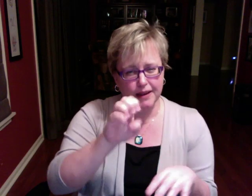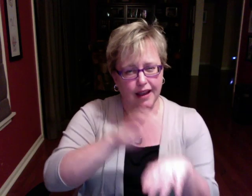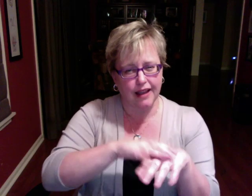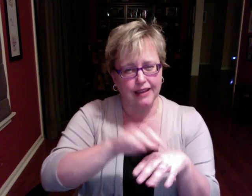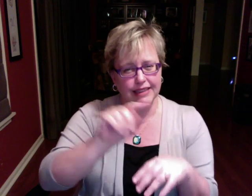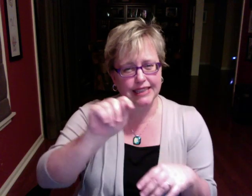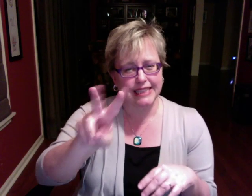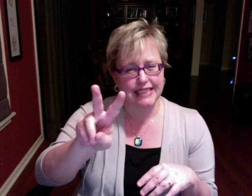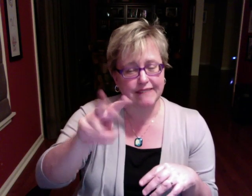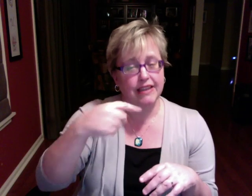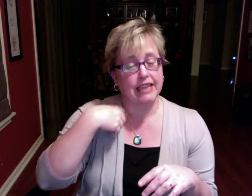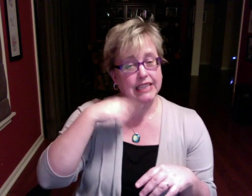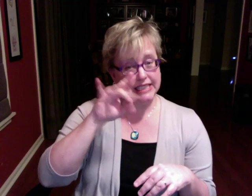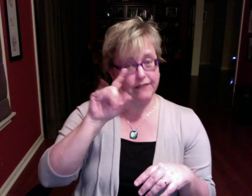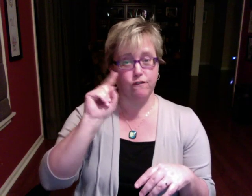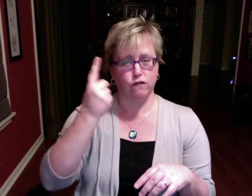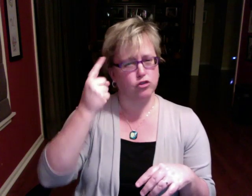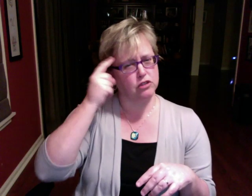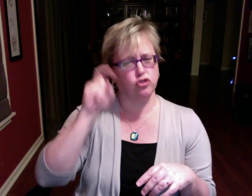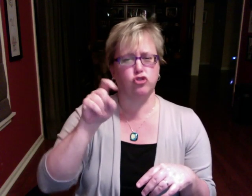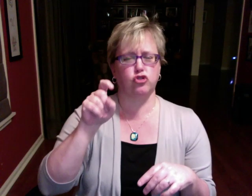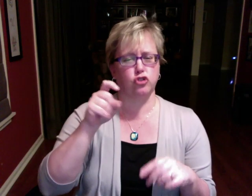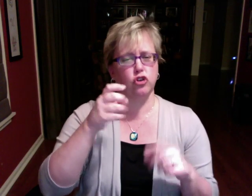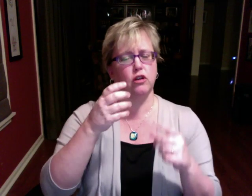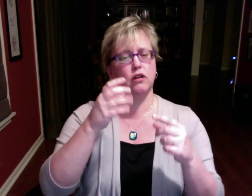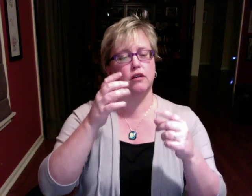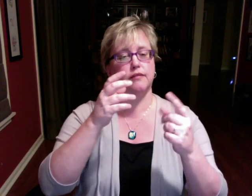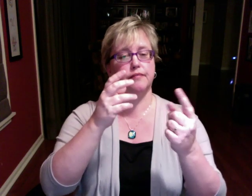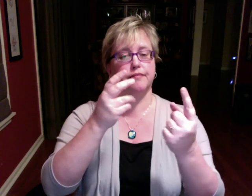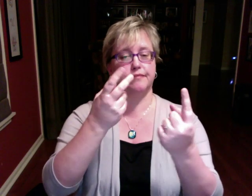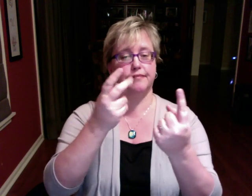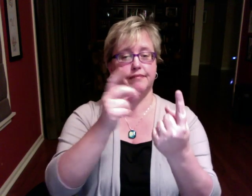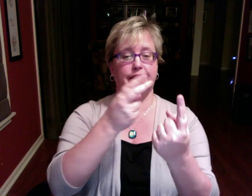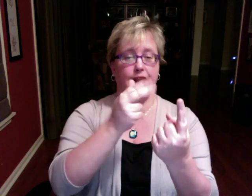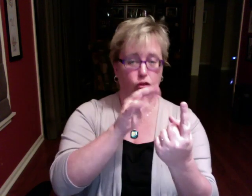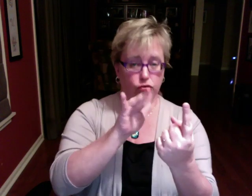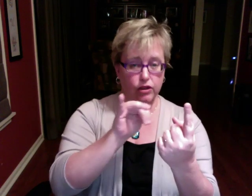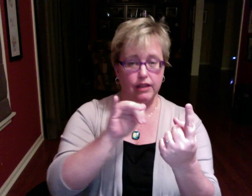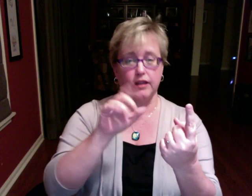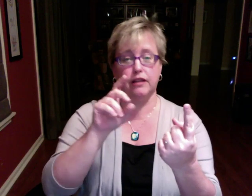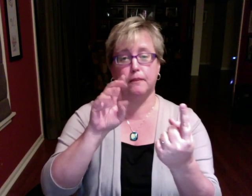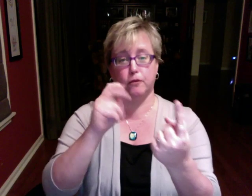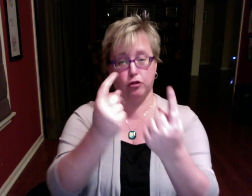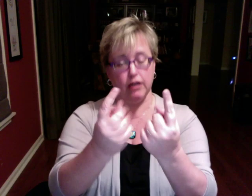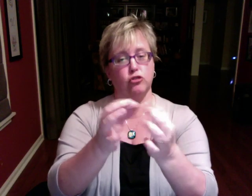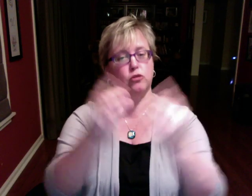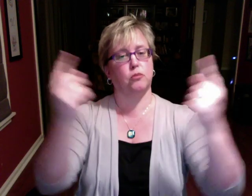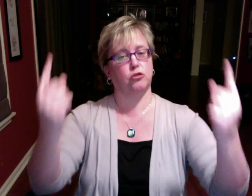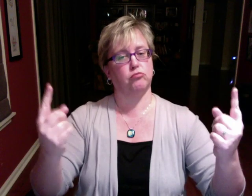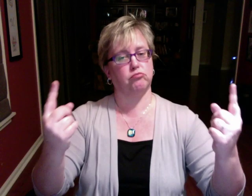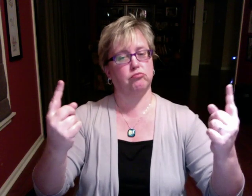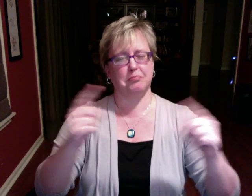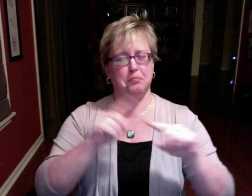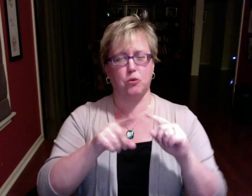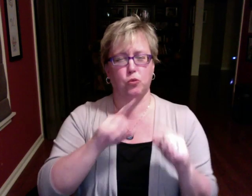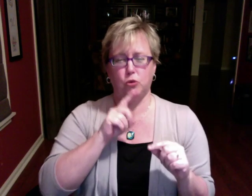That should be on TV! Before the debate - I thought the ideal set up would be two interpreters on stage - one next to Hillary and one next to Bernie.